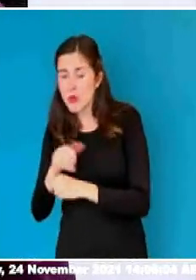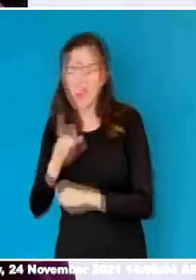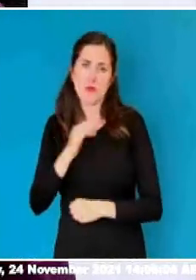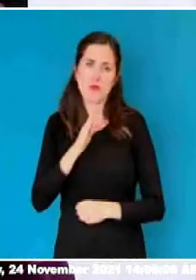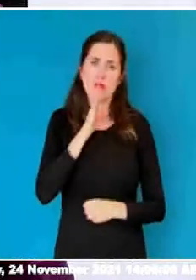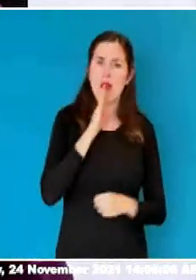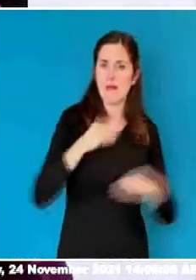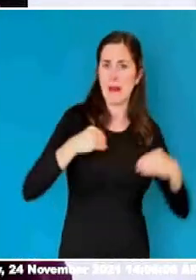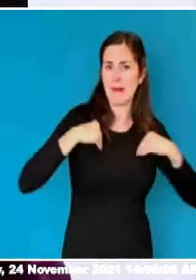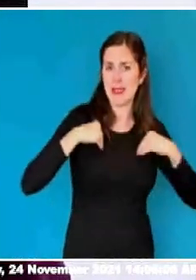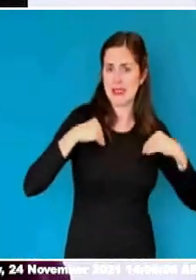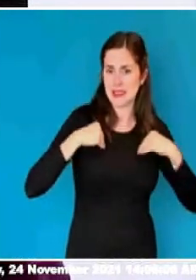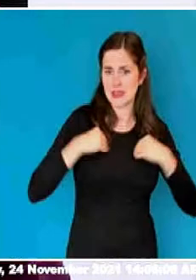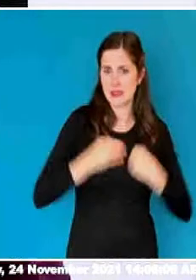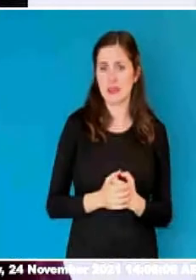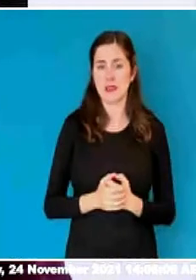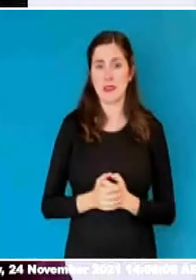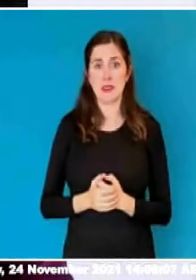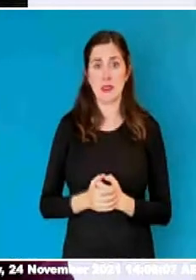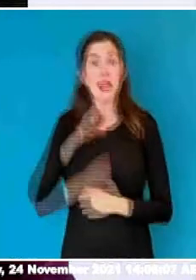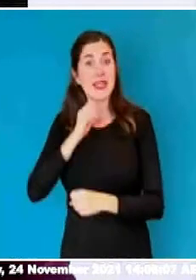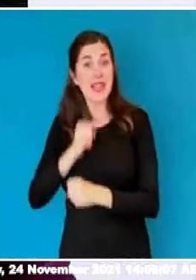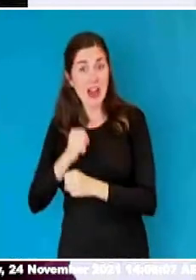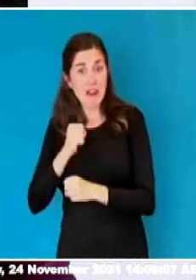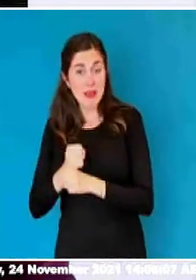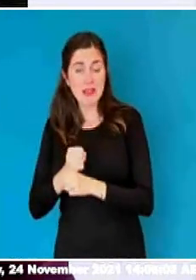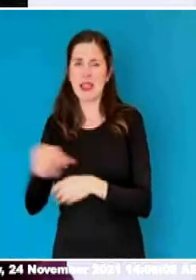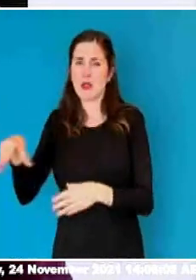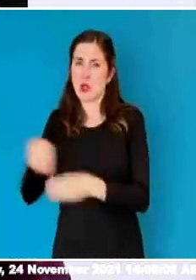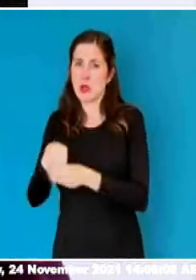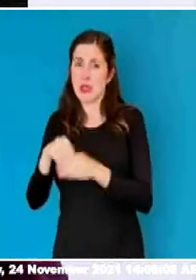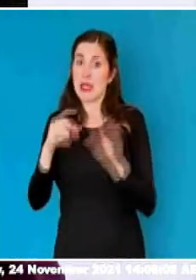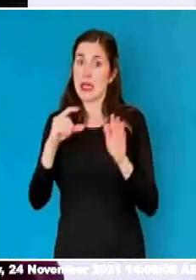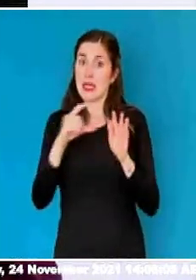So this includes, at a public sector level, the Department of Education, Skills and